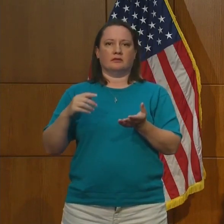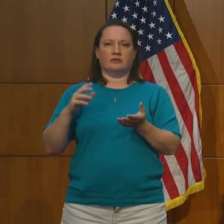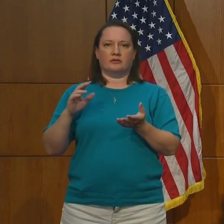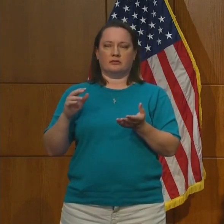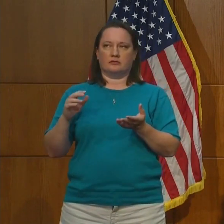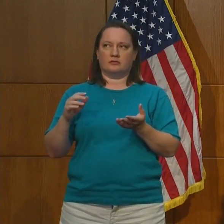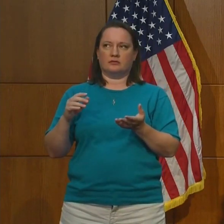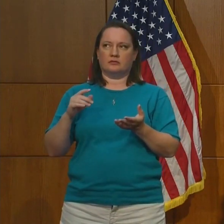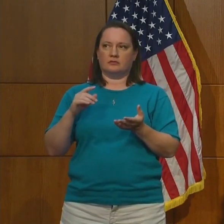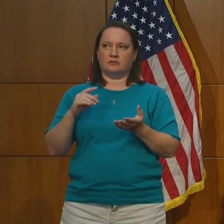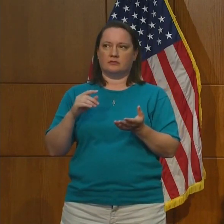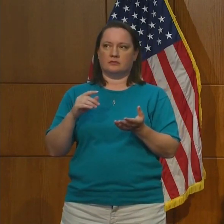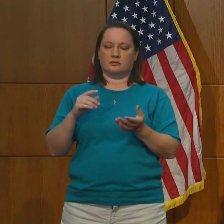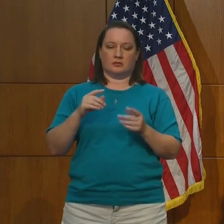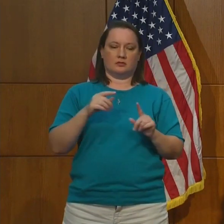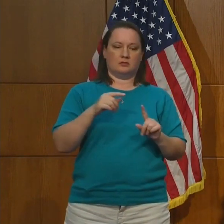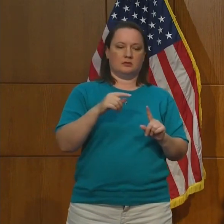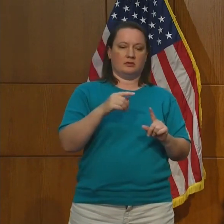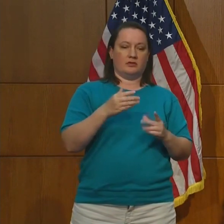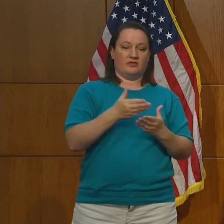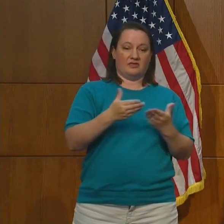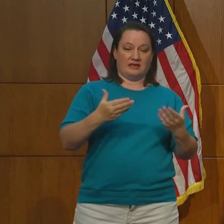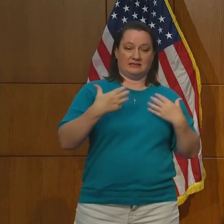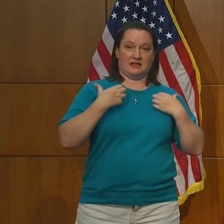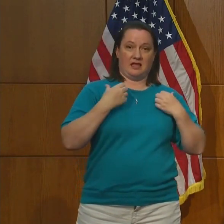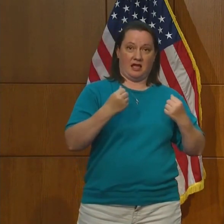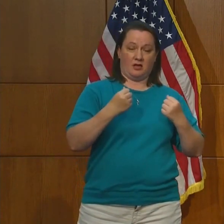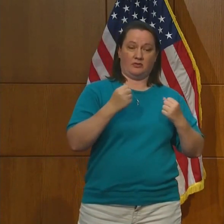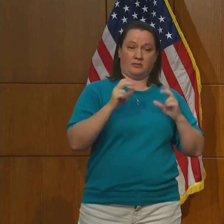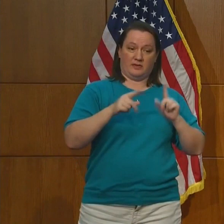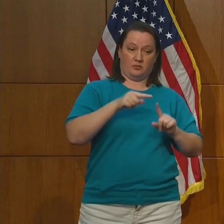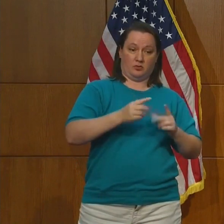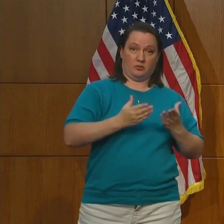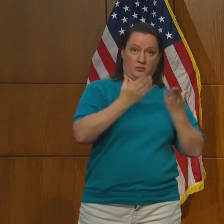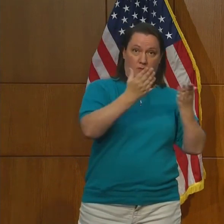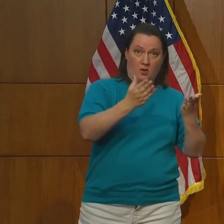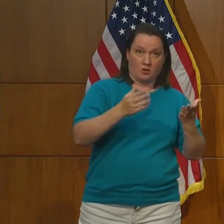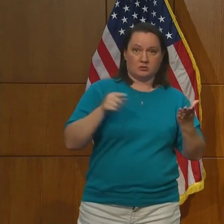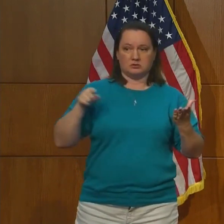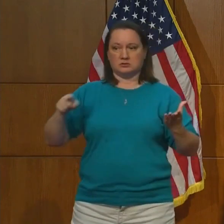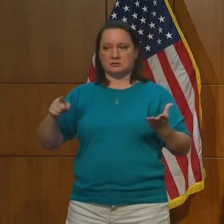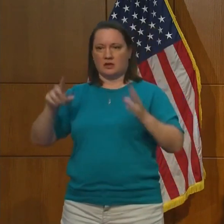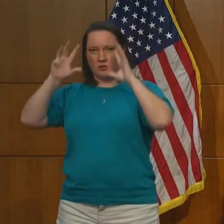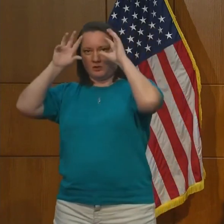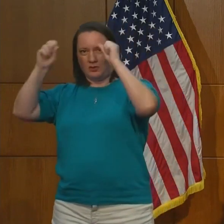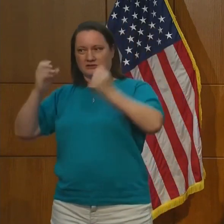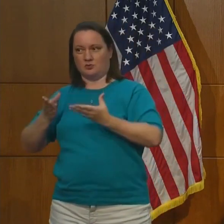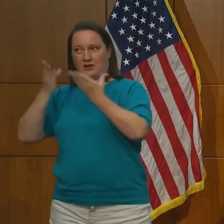THAT YOU KNOW WHAT. IT SAW DISK. RIGHT CLEAN WHAT THE HEALTH